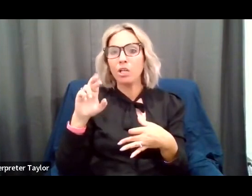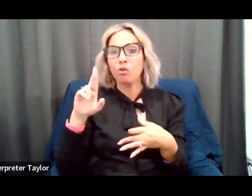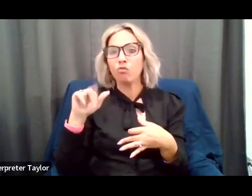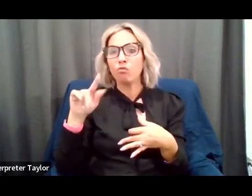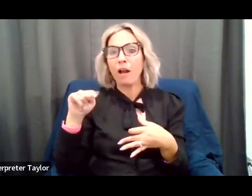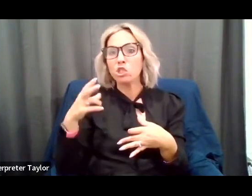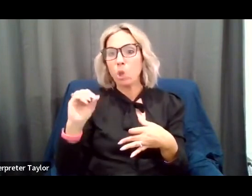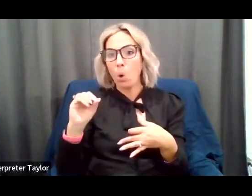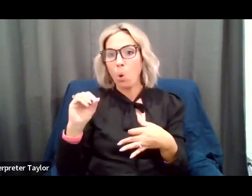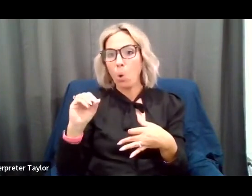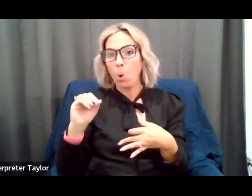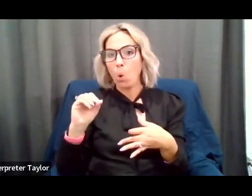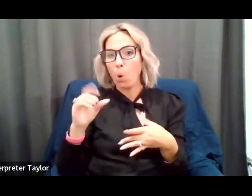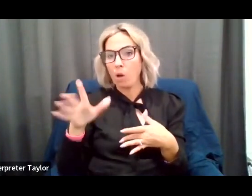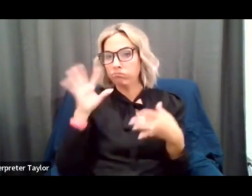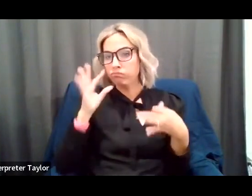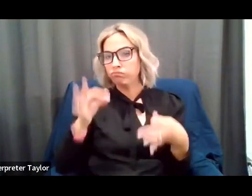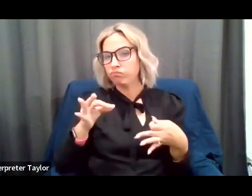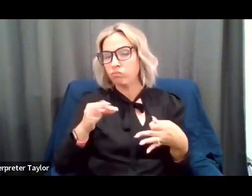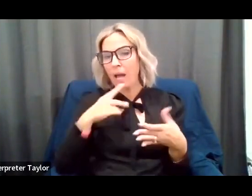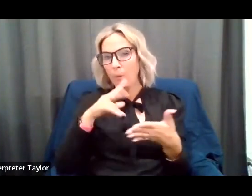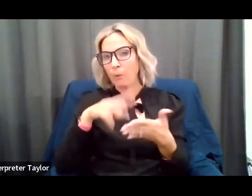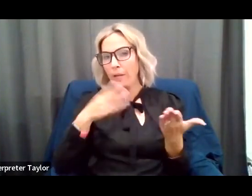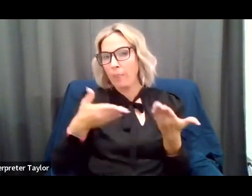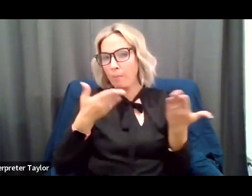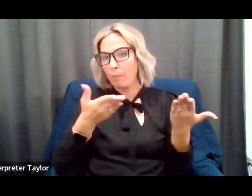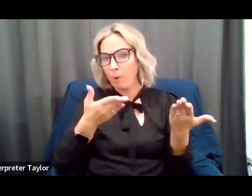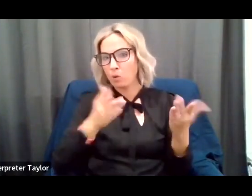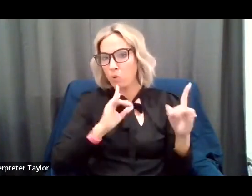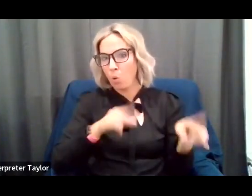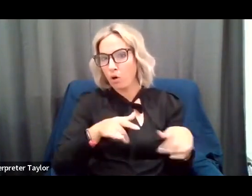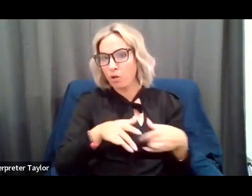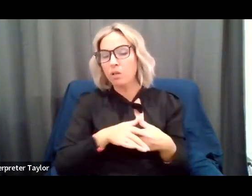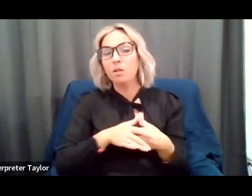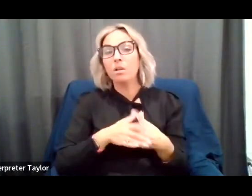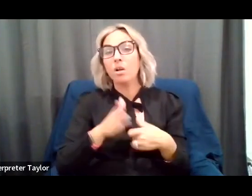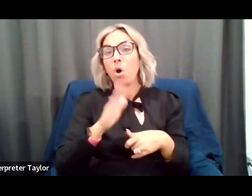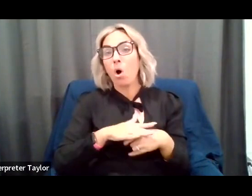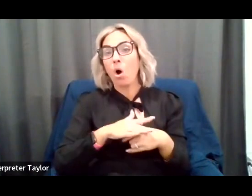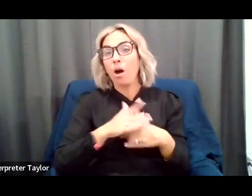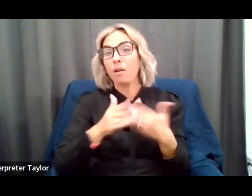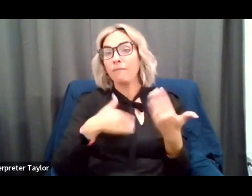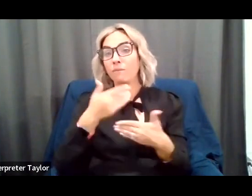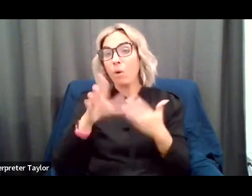I'll just read the proposed order: "Upon the foregoing findings of fact and